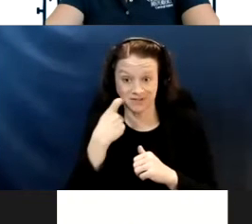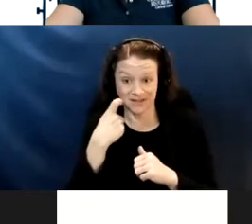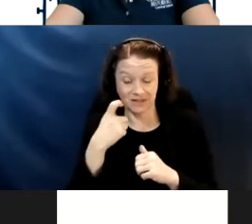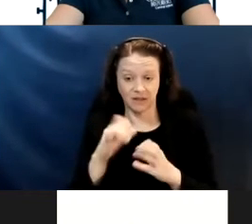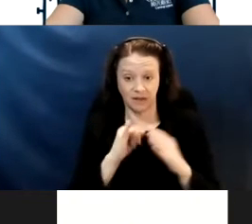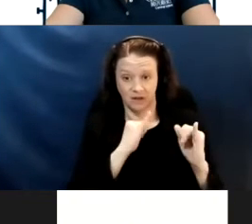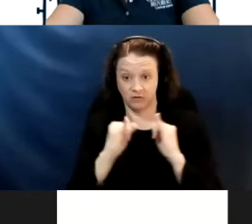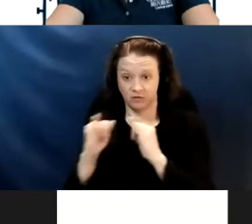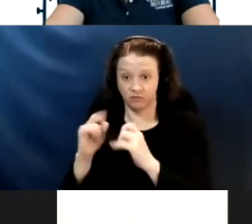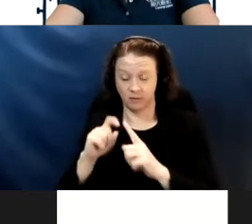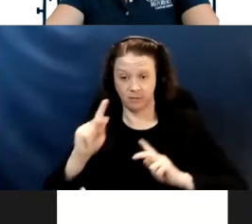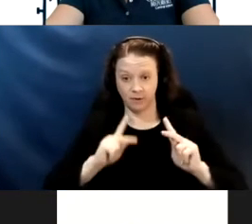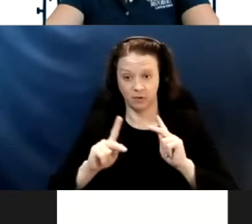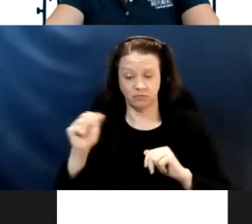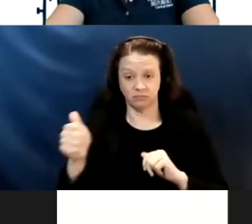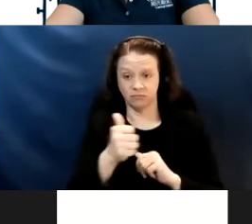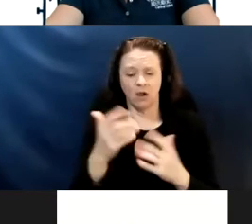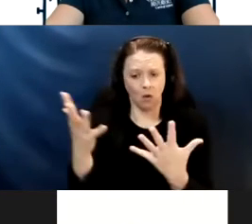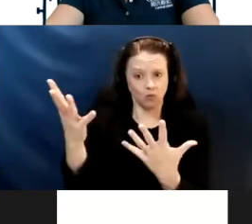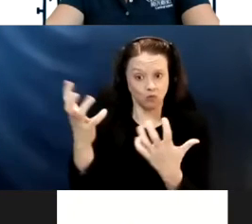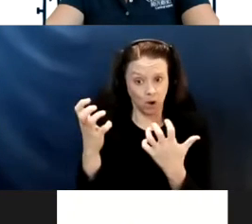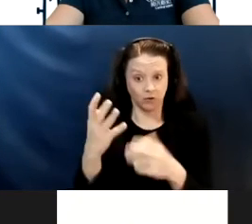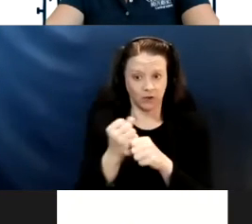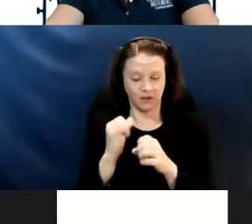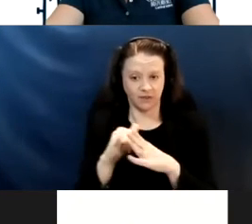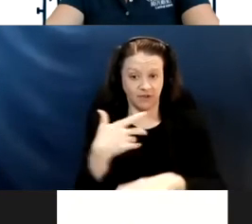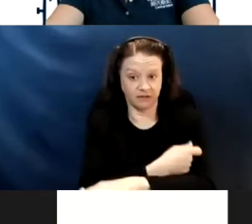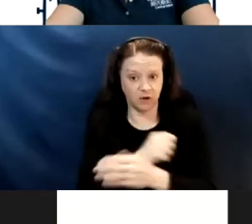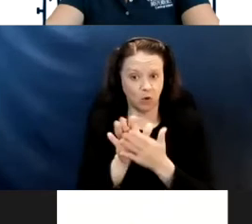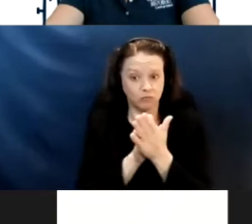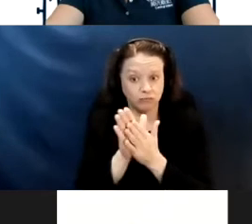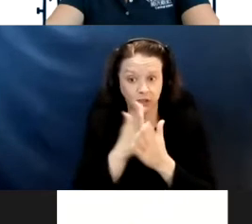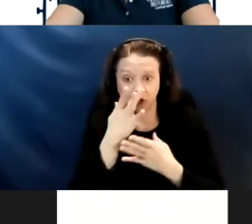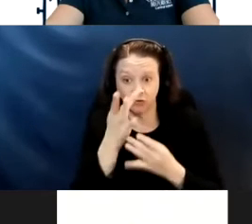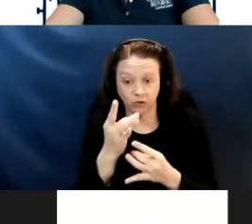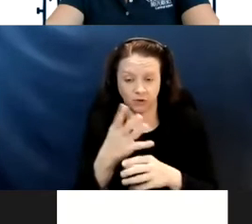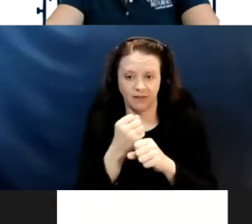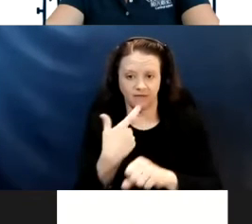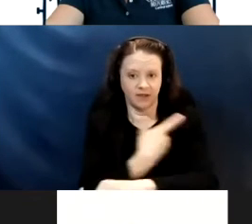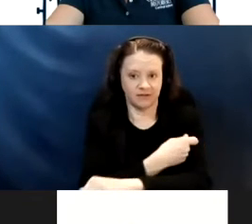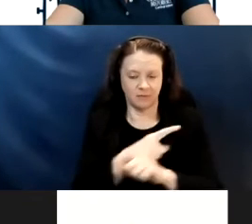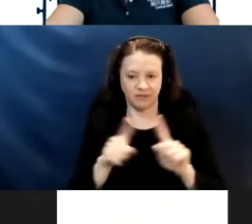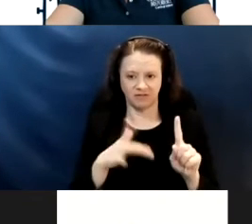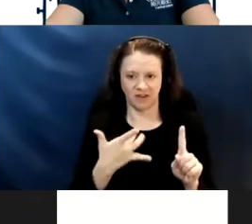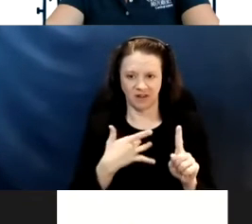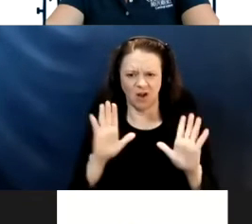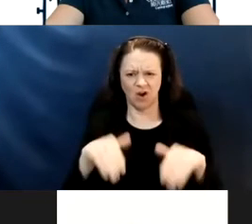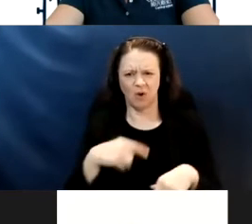from people who want to get the vaccine or they're interested in getting the vaccine but they just feel they don't have time.